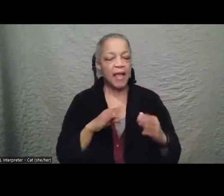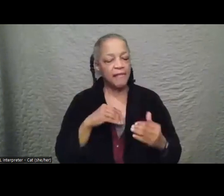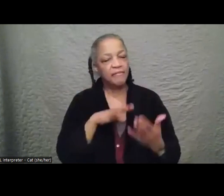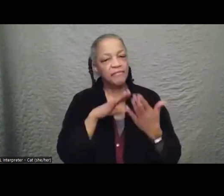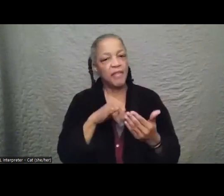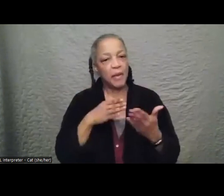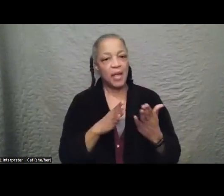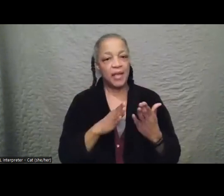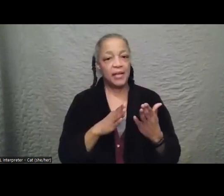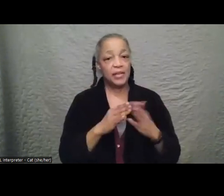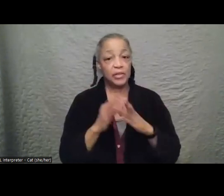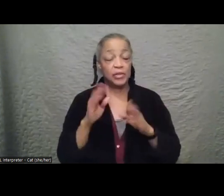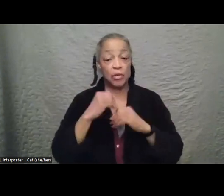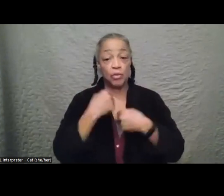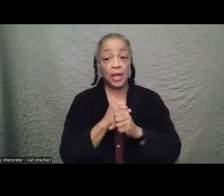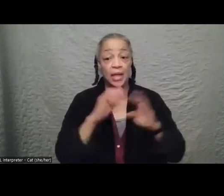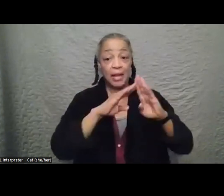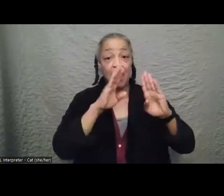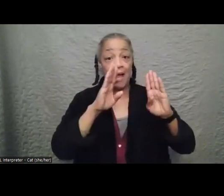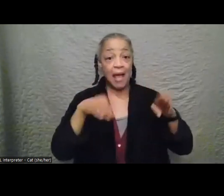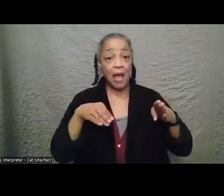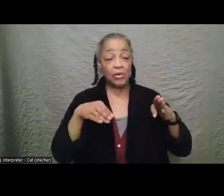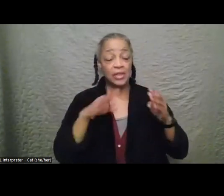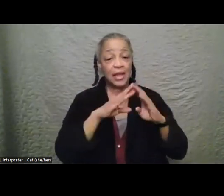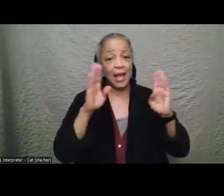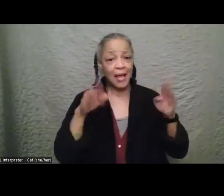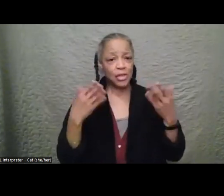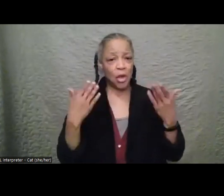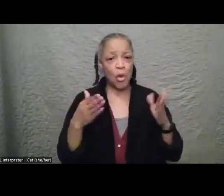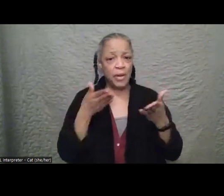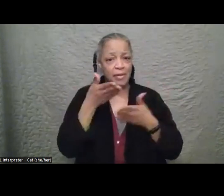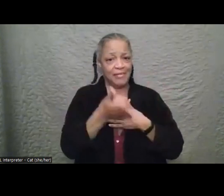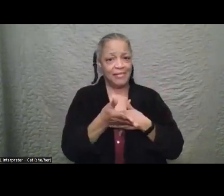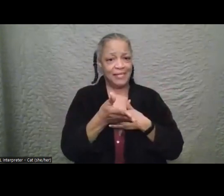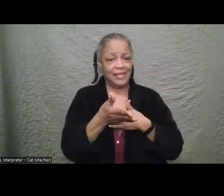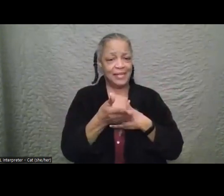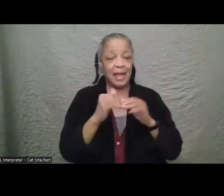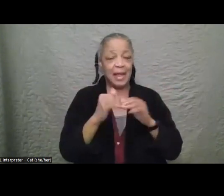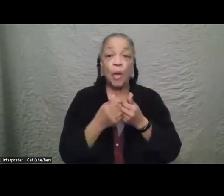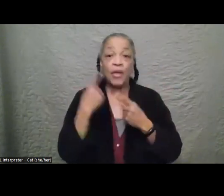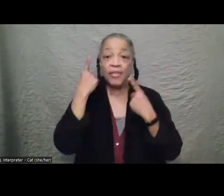Housing already exists, it is how we think about the housing.